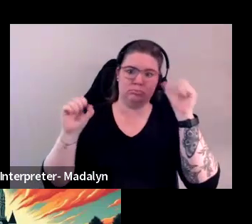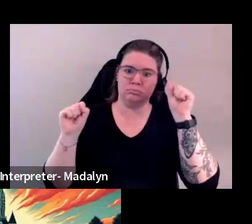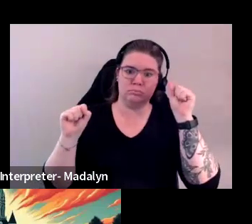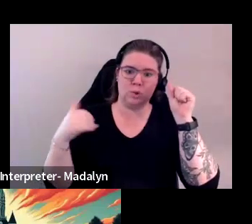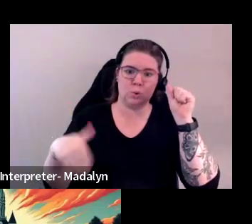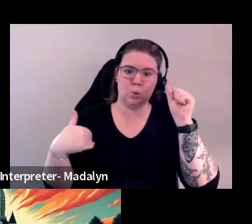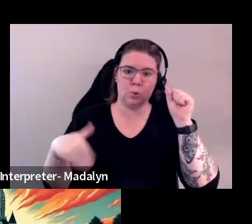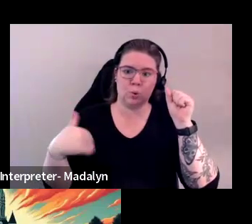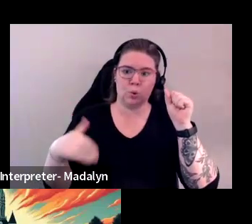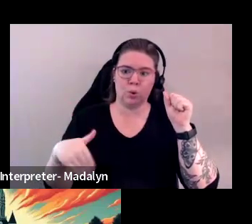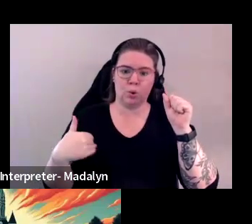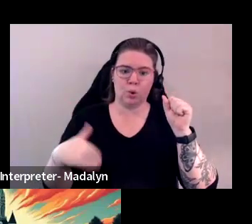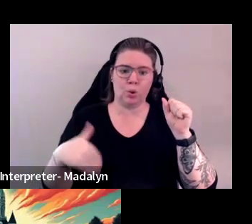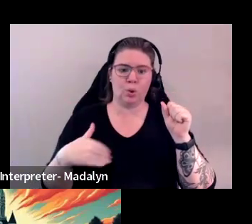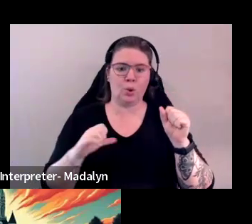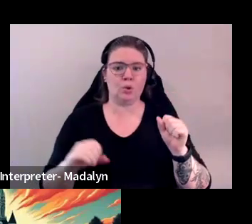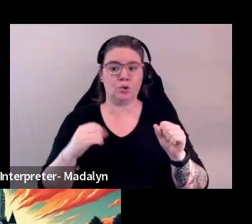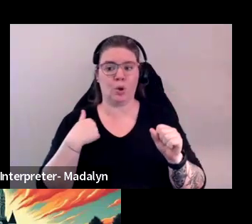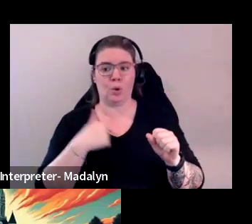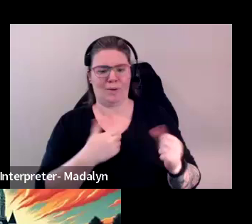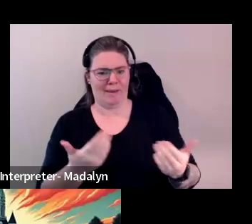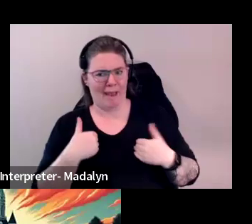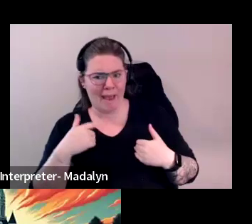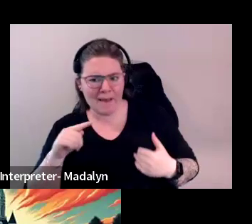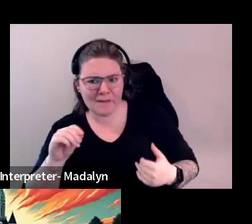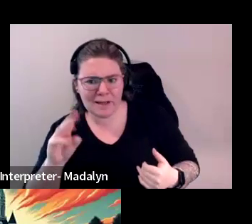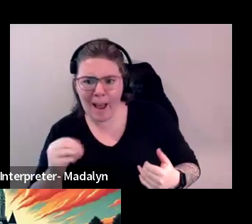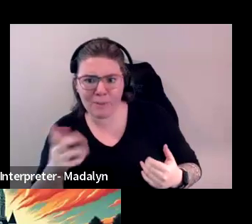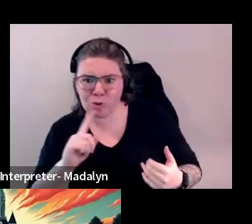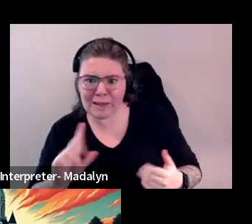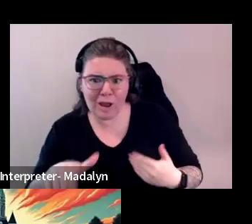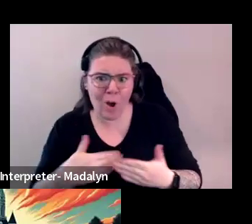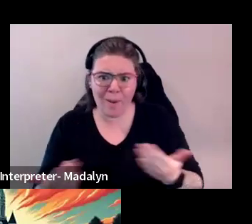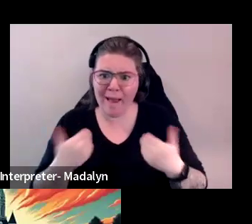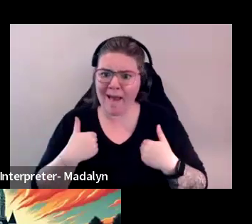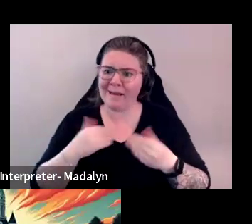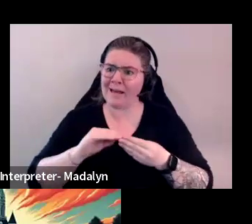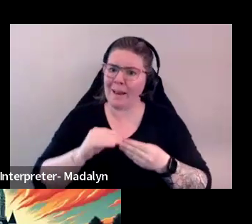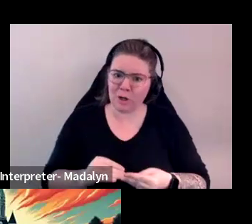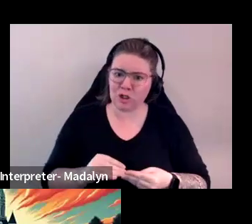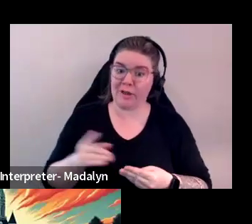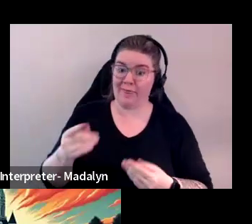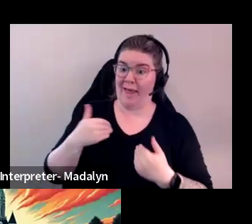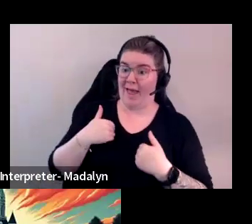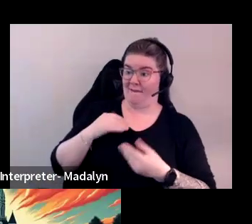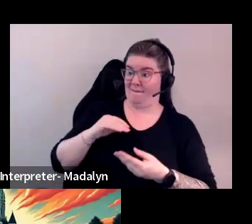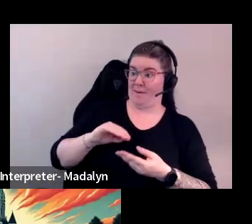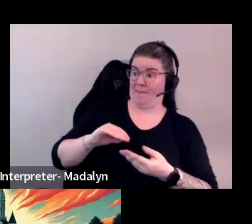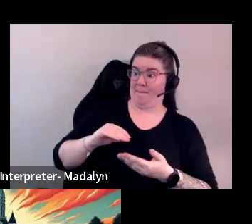Don Dew: See, they should. Don Posh: So we have. Tom is numbers. They have money, we have numbers. Tom Olin: Yeah, exactly. We.